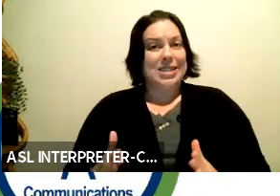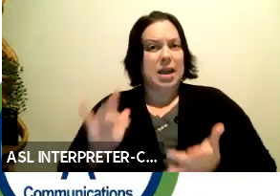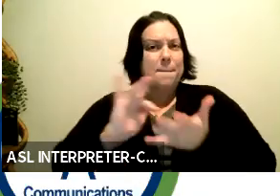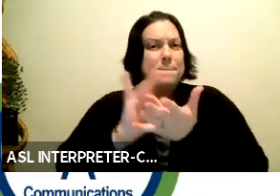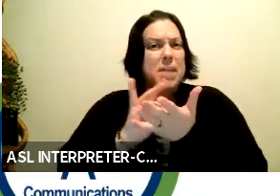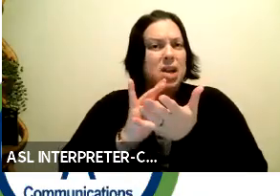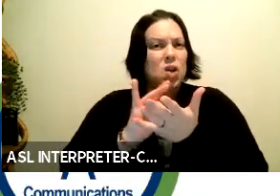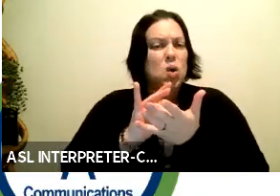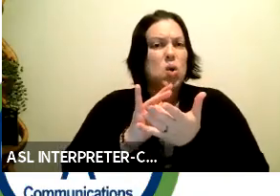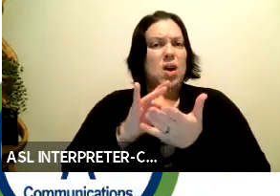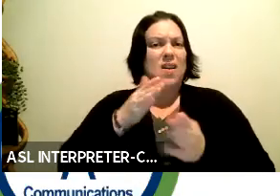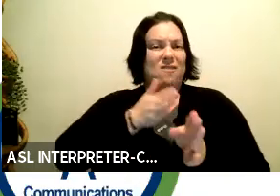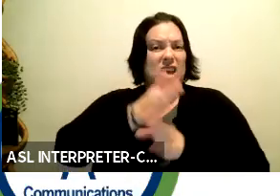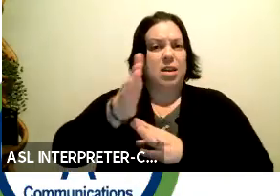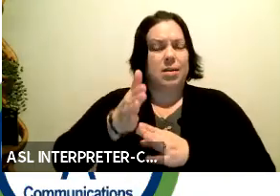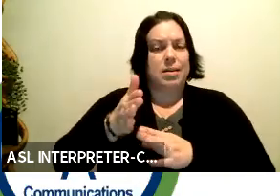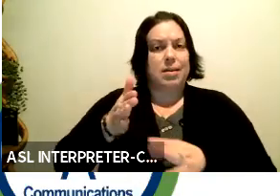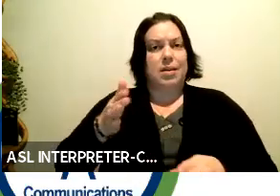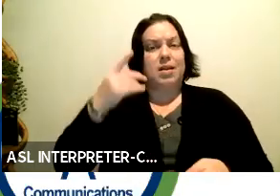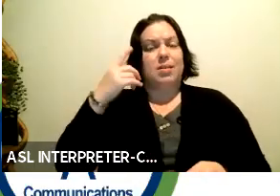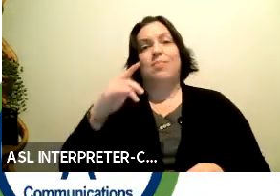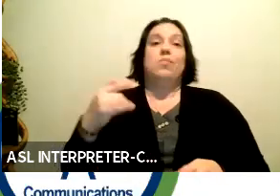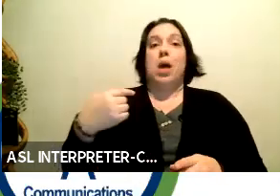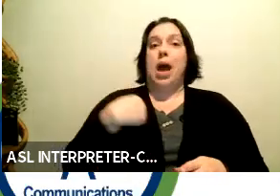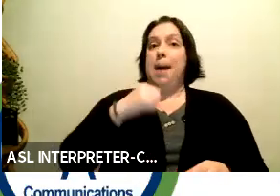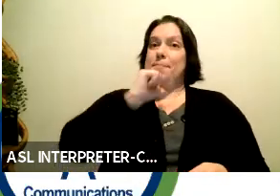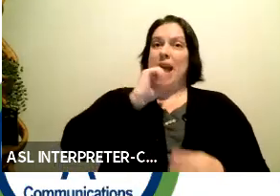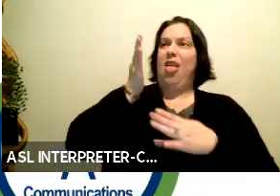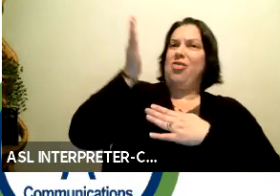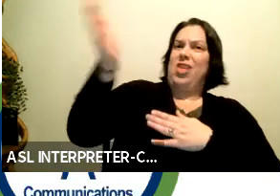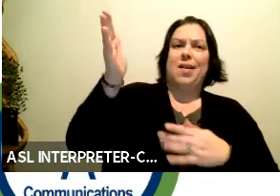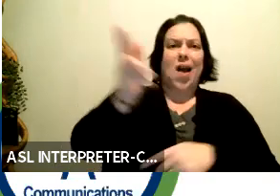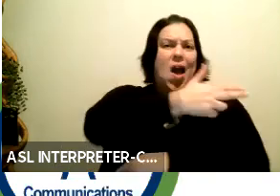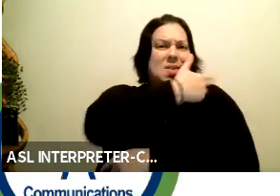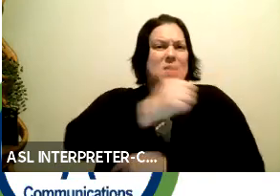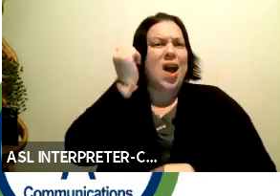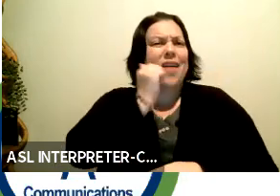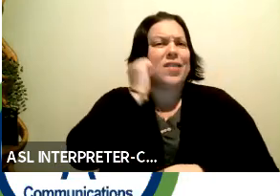needs where they're doing their work. I'm not at a hospital every day, but we want those partners